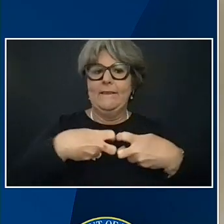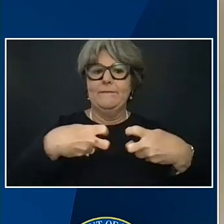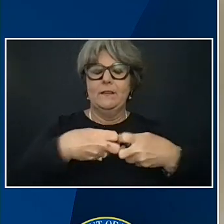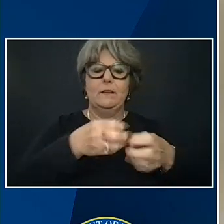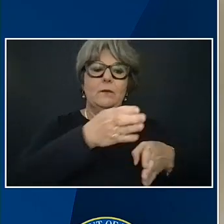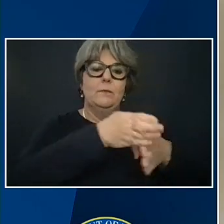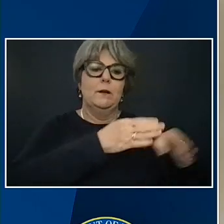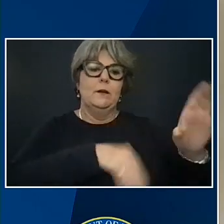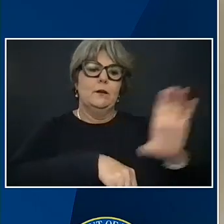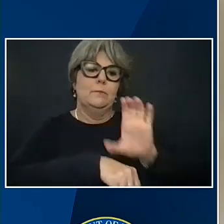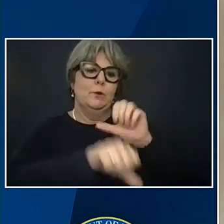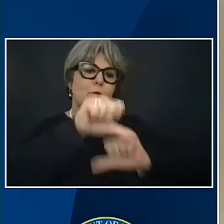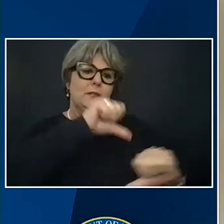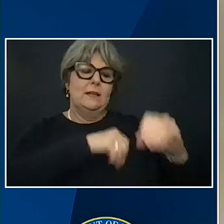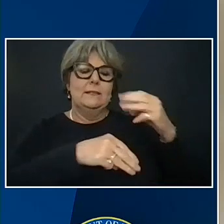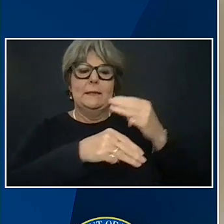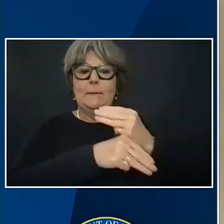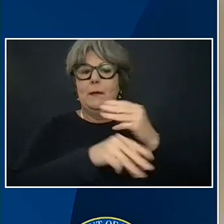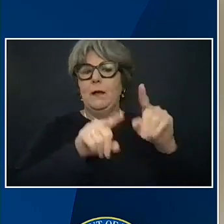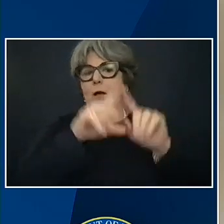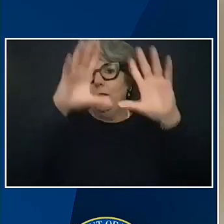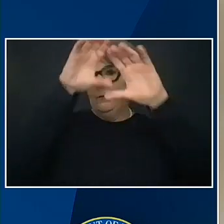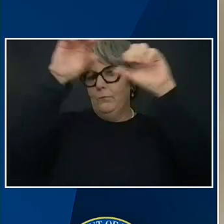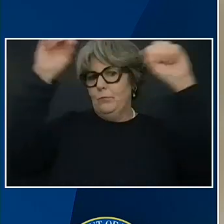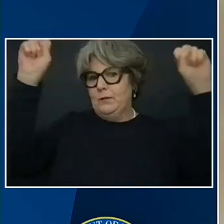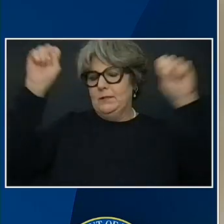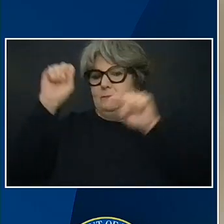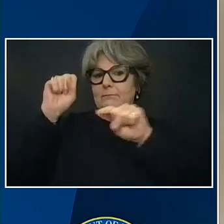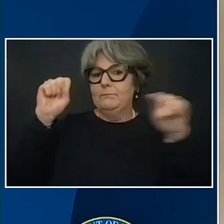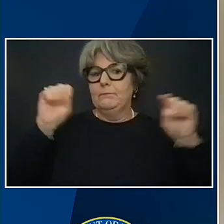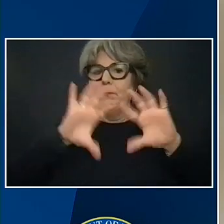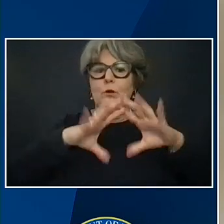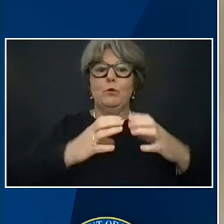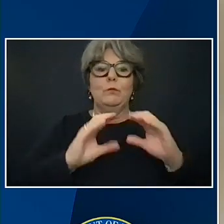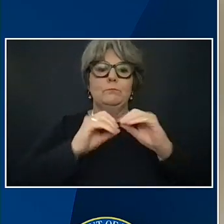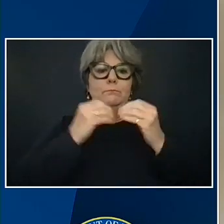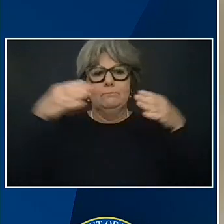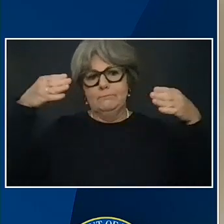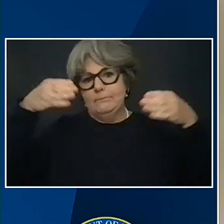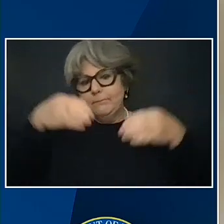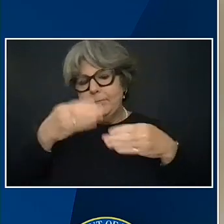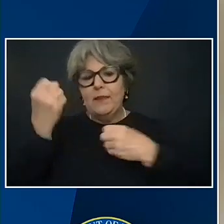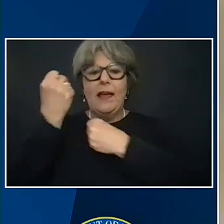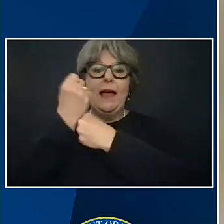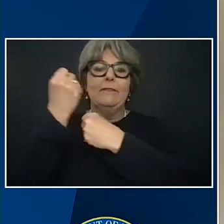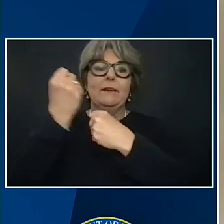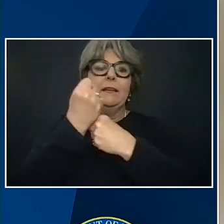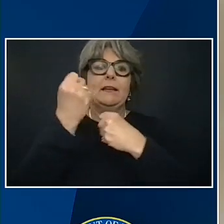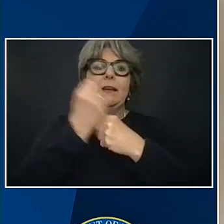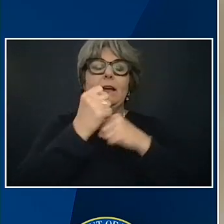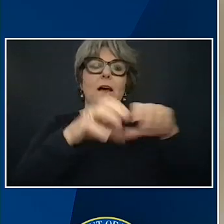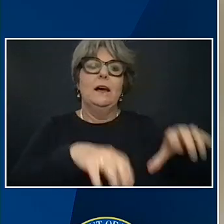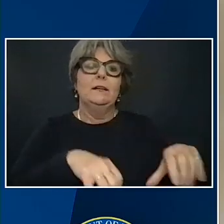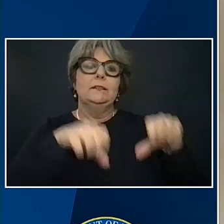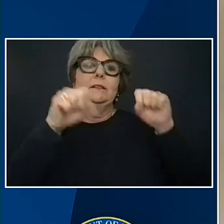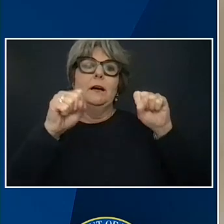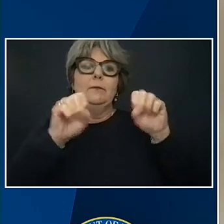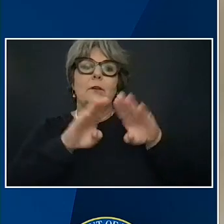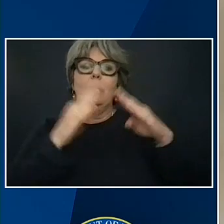and math. I'm also the president of Wiki Knights, a student-based organization dedicated to advocating for the adoption of open educational resources throughout